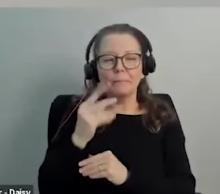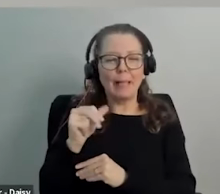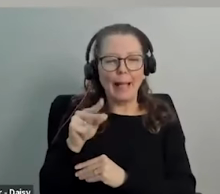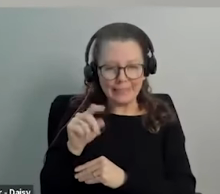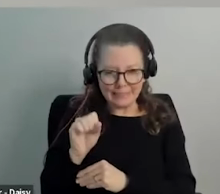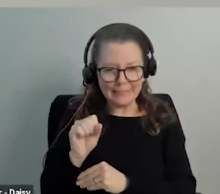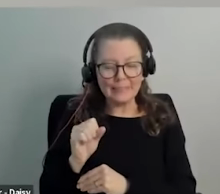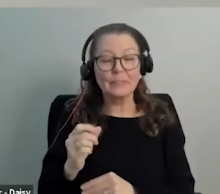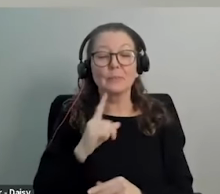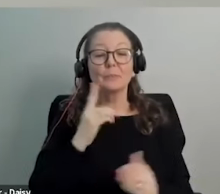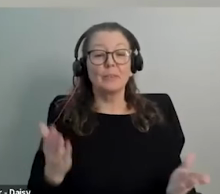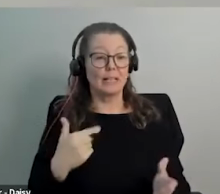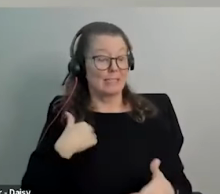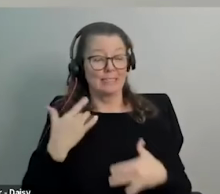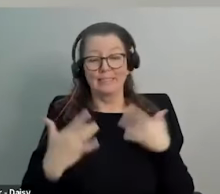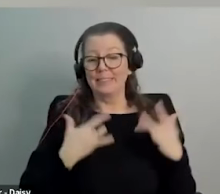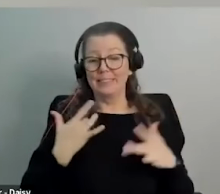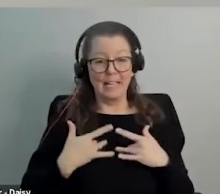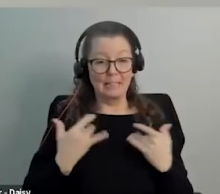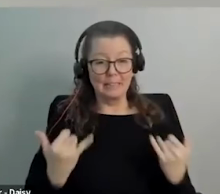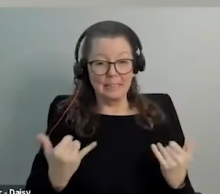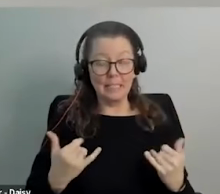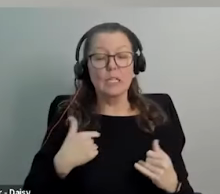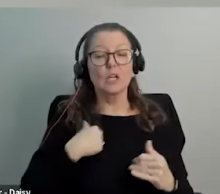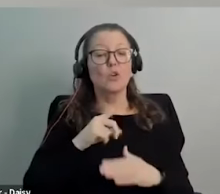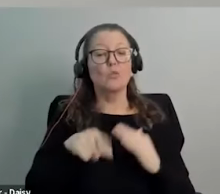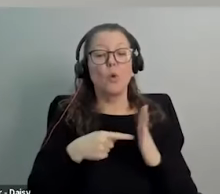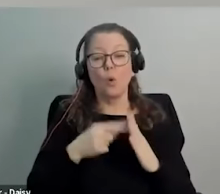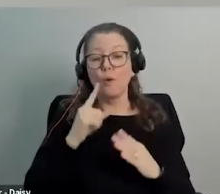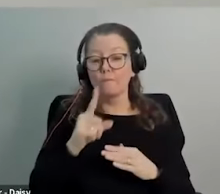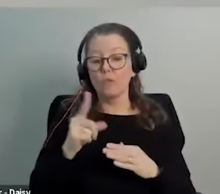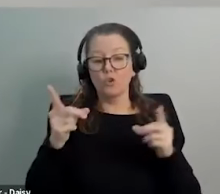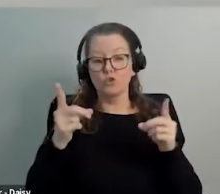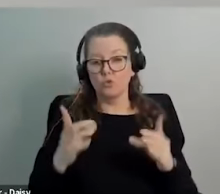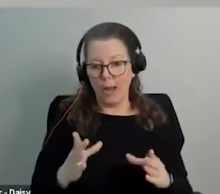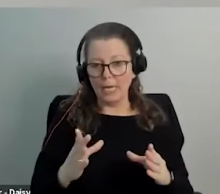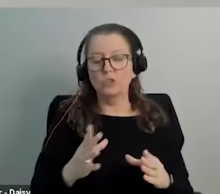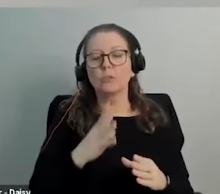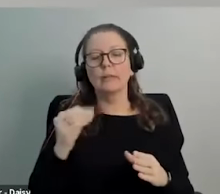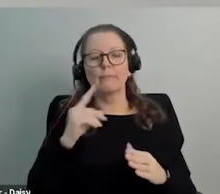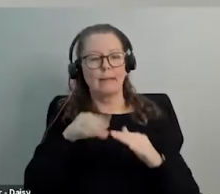So for my role, I am a director for accessibility and disability inclusion at Google,